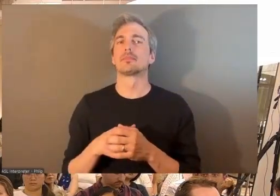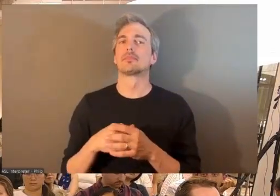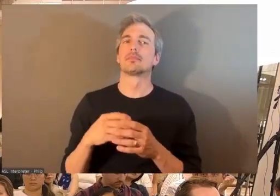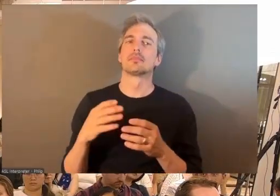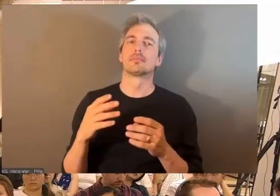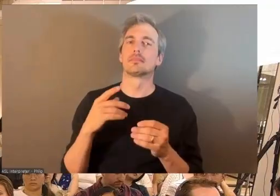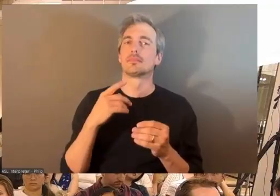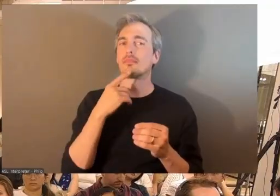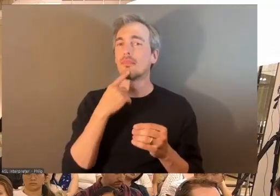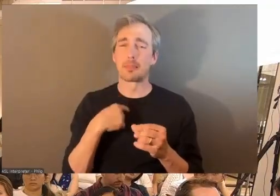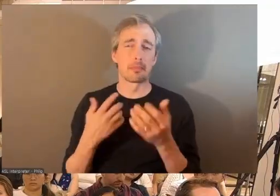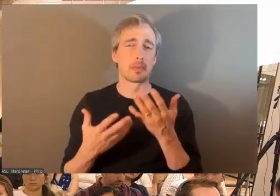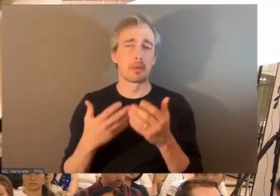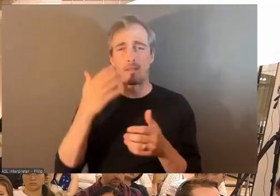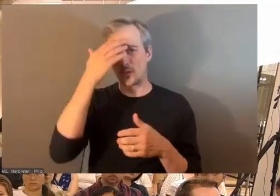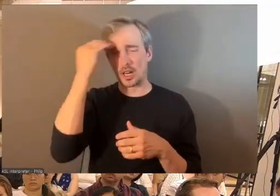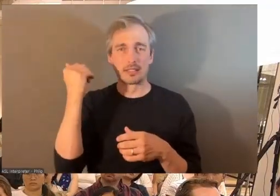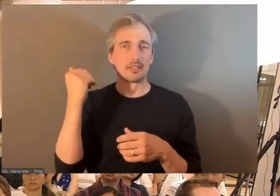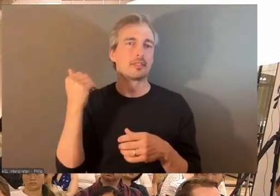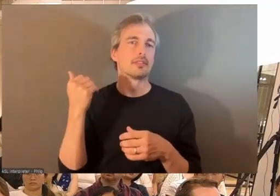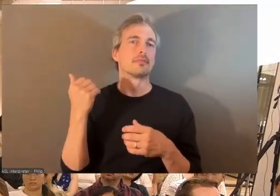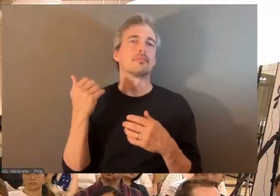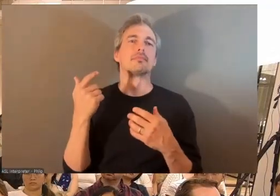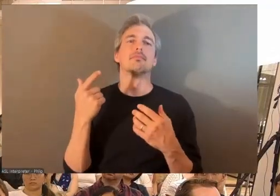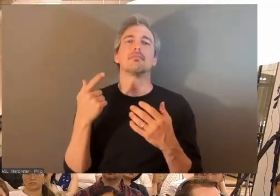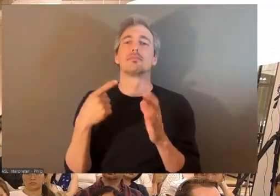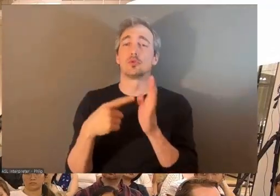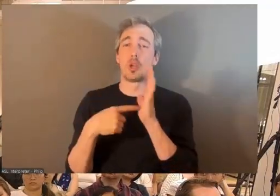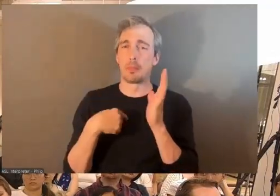So seeing some of these principles that you were designing might be really helpful.